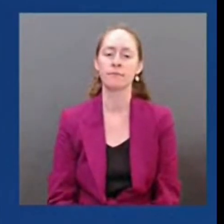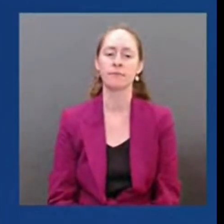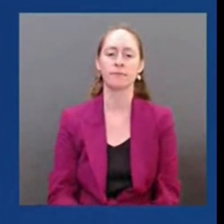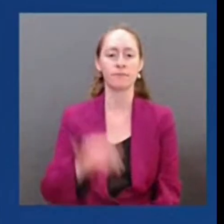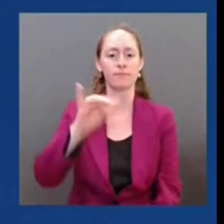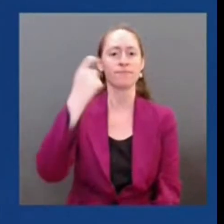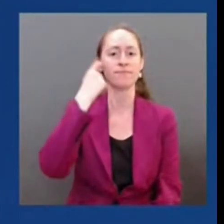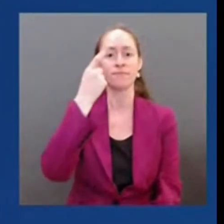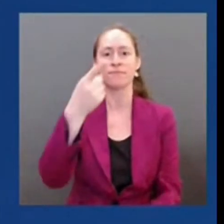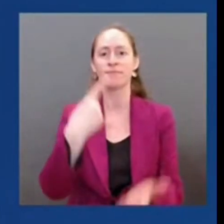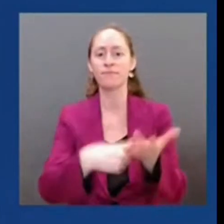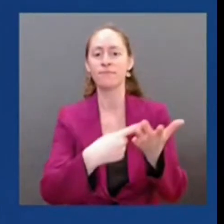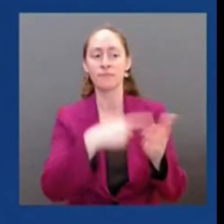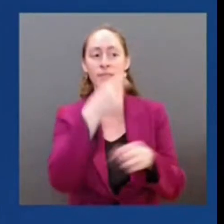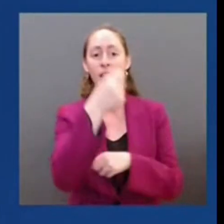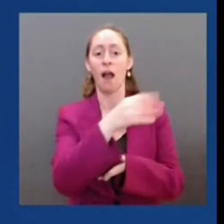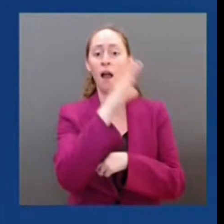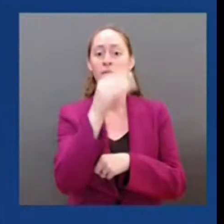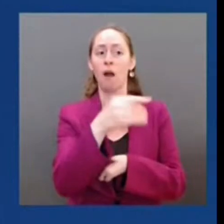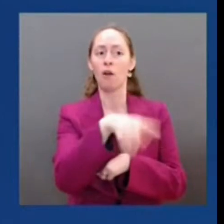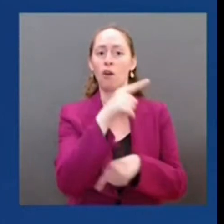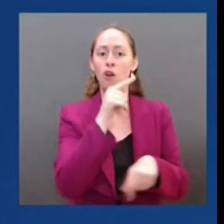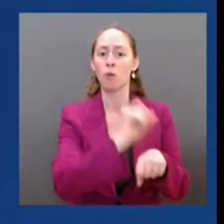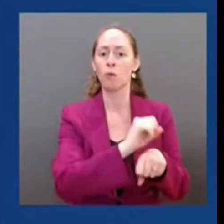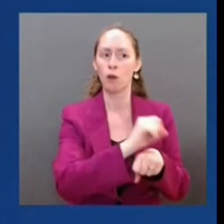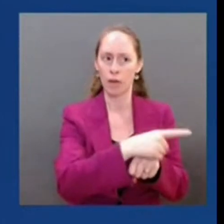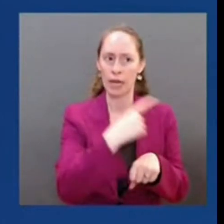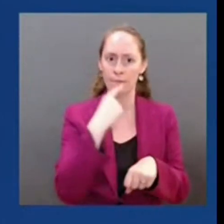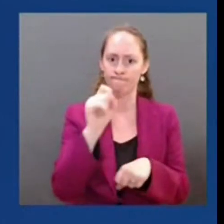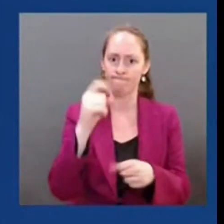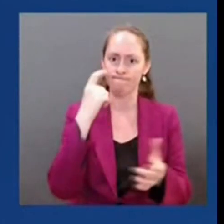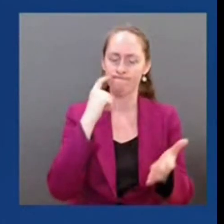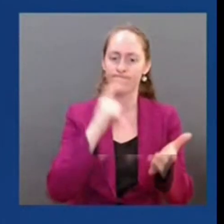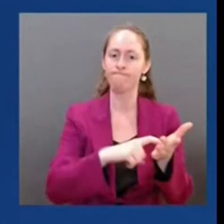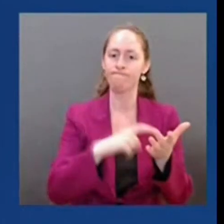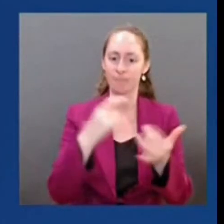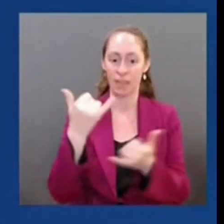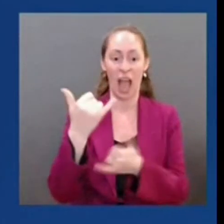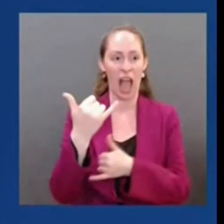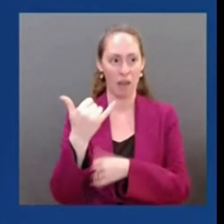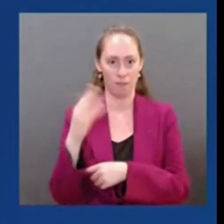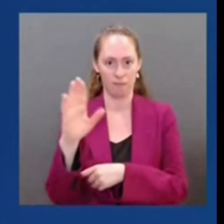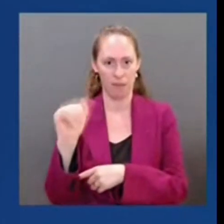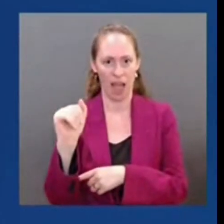ANOTHER VARIANT TAKING OVER ANOTHER, AND NOW AS WE HAVE